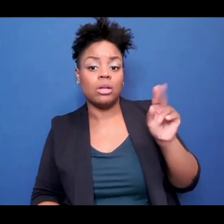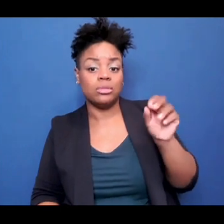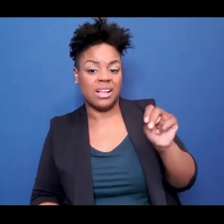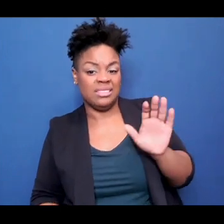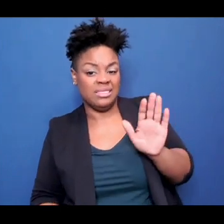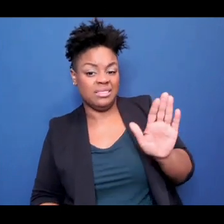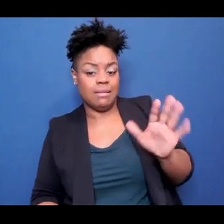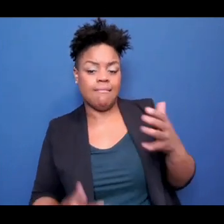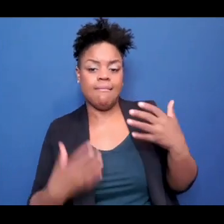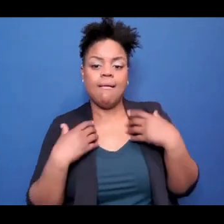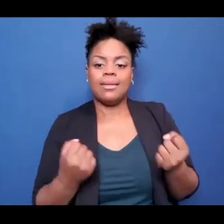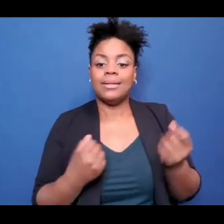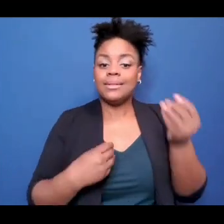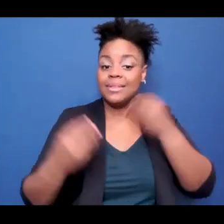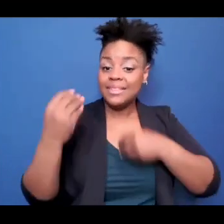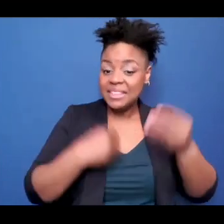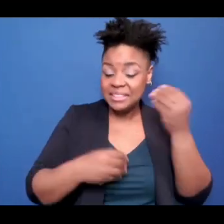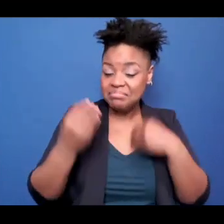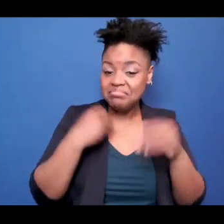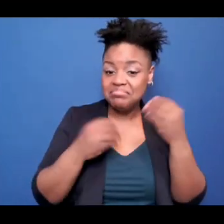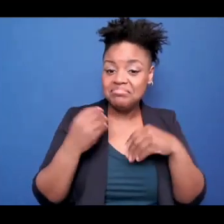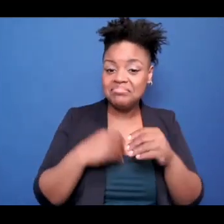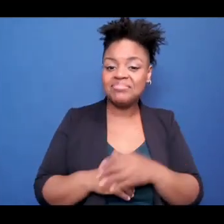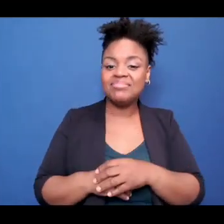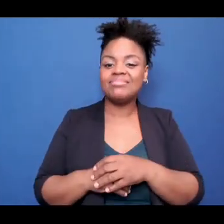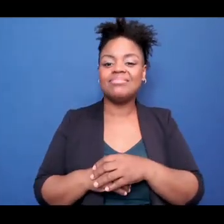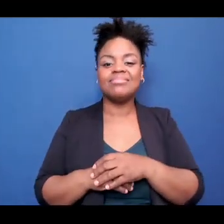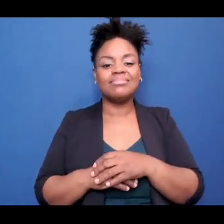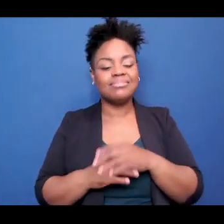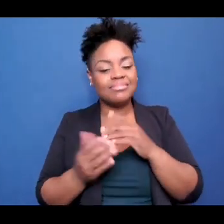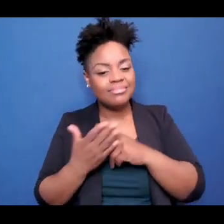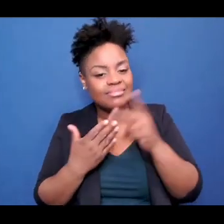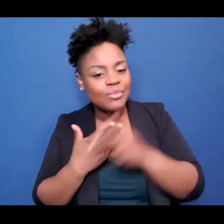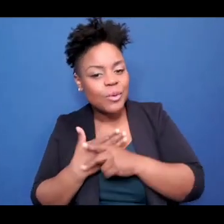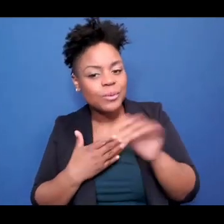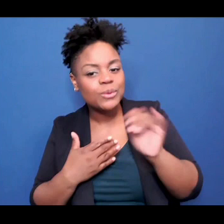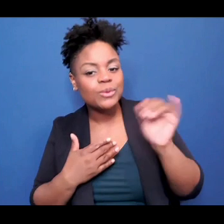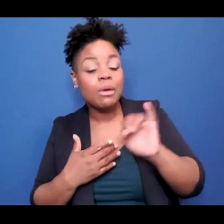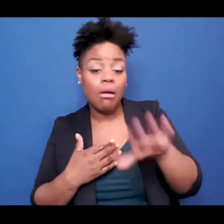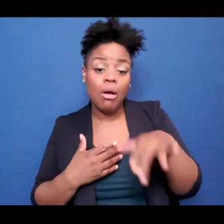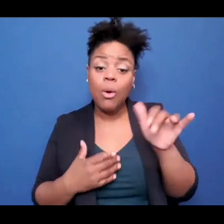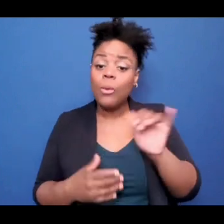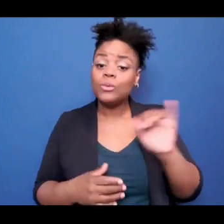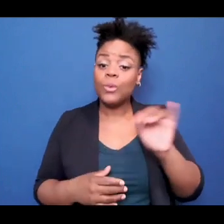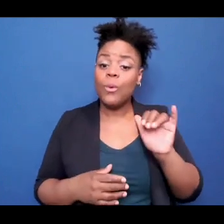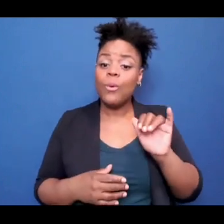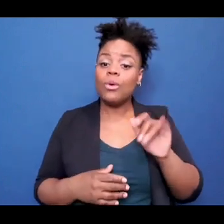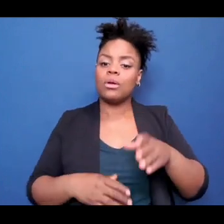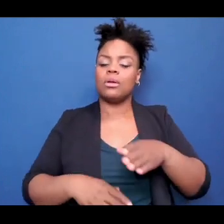EATING RESEARCH PROGRAM AS WELL AS ITS NEW CONNECTIONS INITIATIVE, IT'S ALSO BEEN FUND ED BY THE DEPARTMENT OF